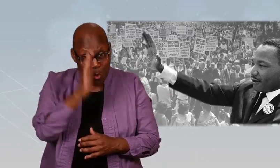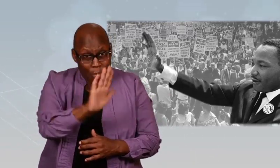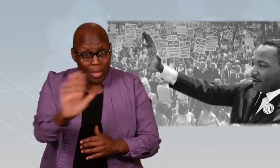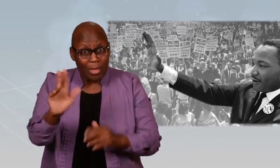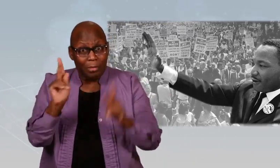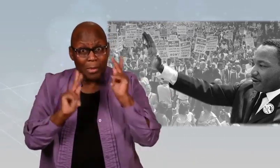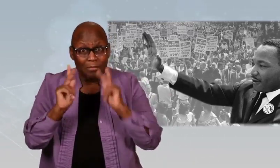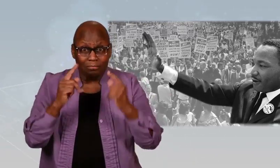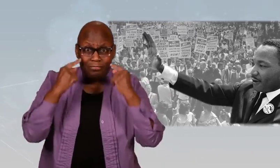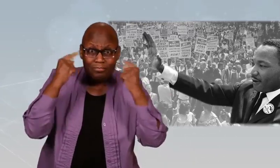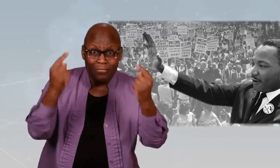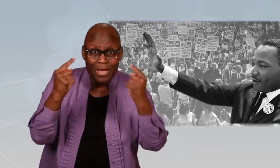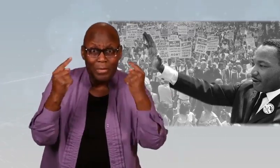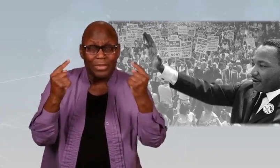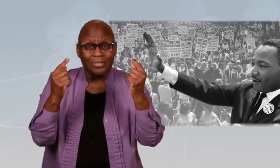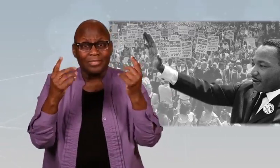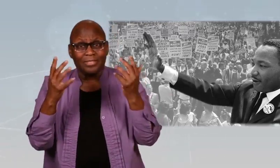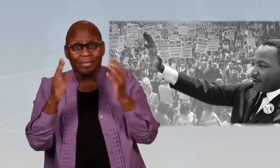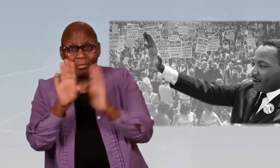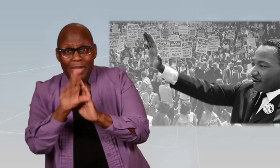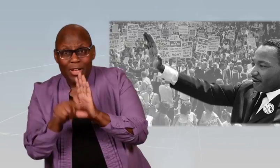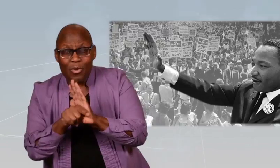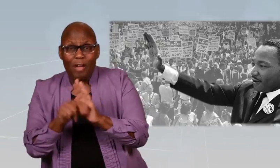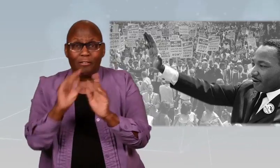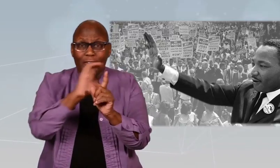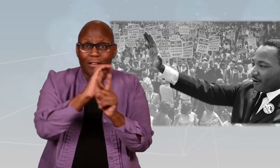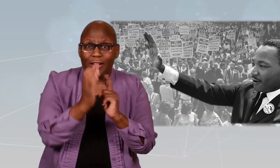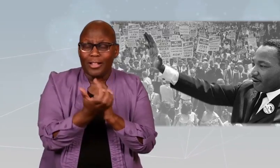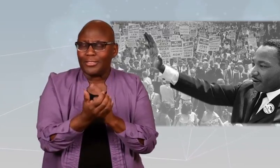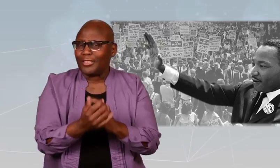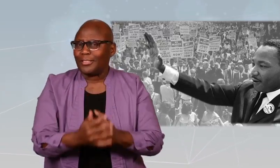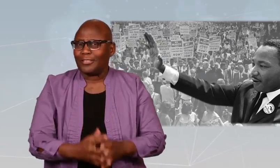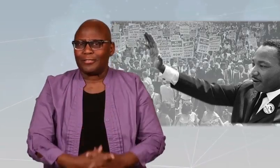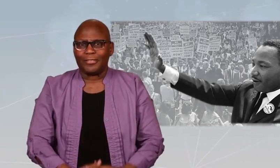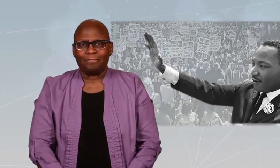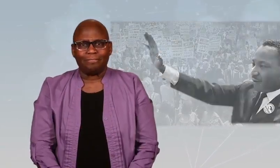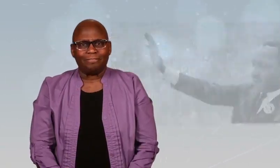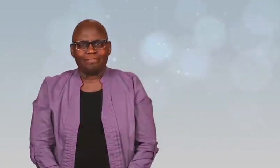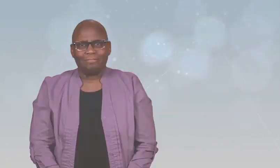and who their heroes and sheroes are.